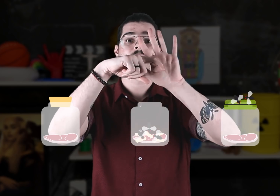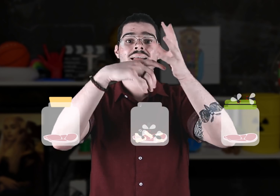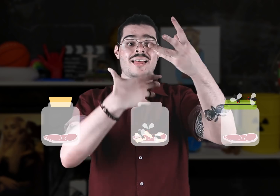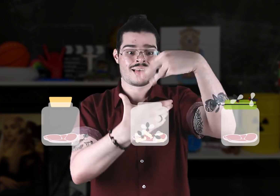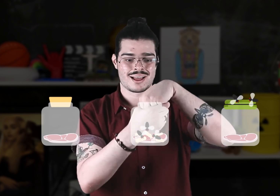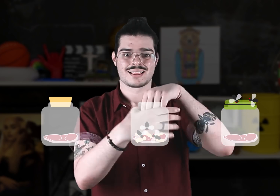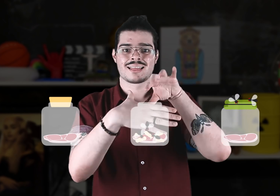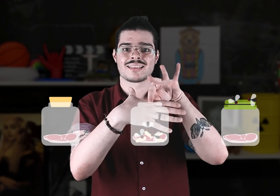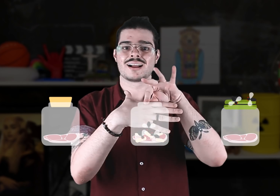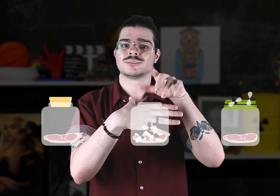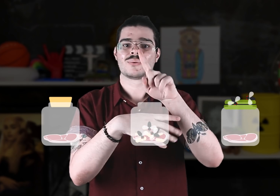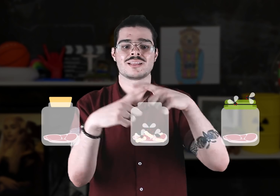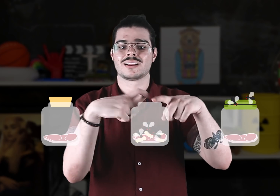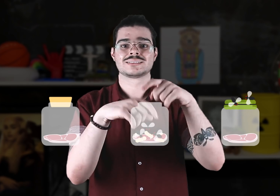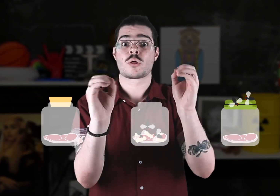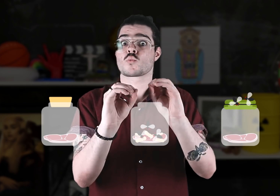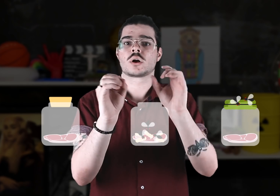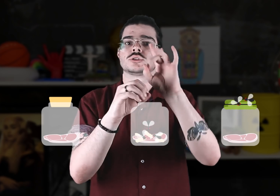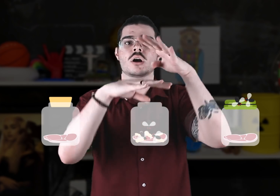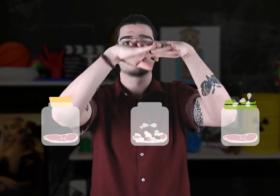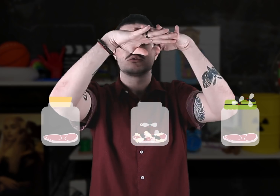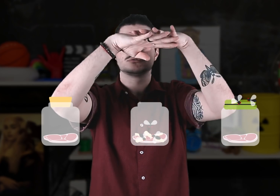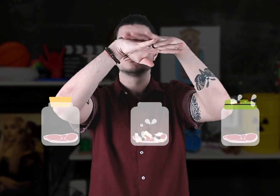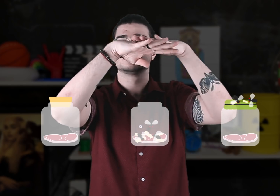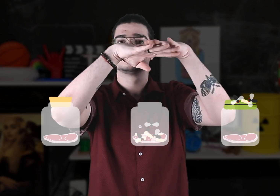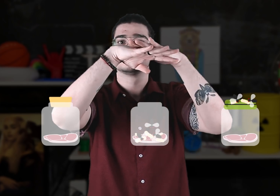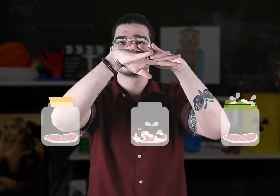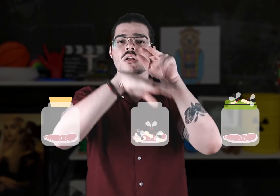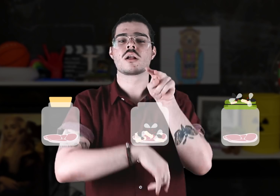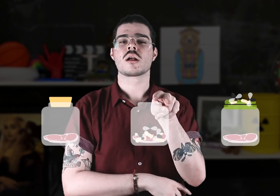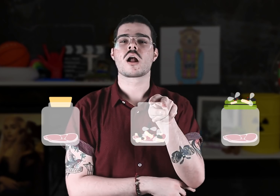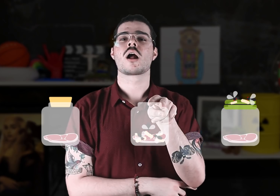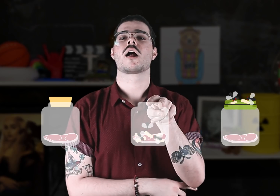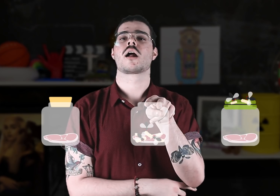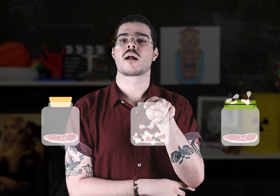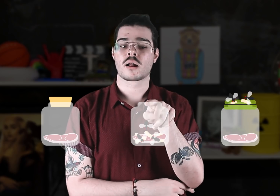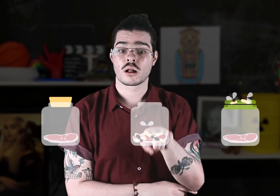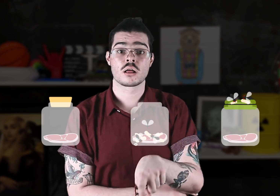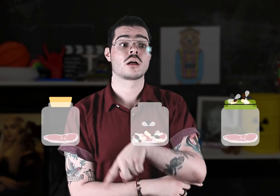but the larvae did not appear in the pot.